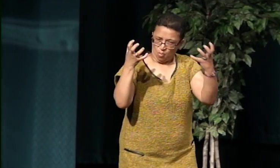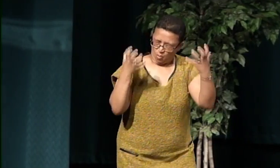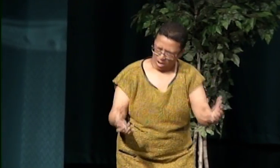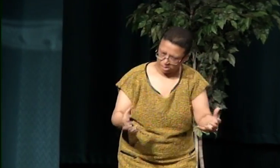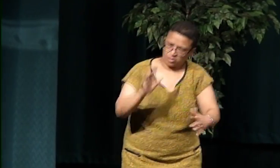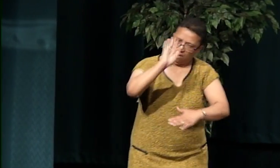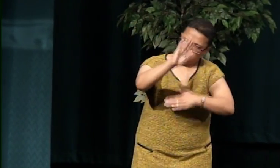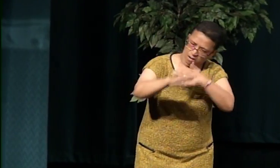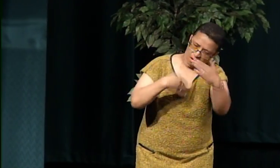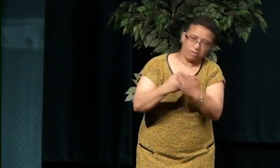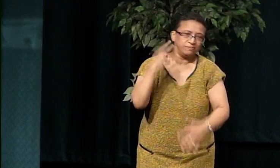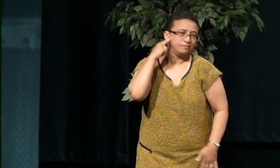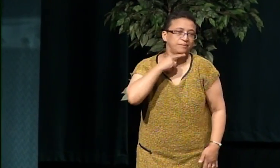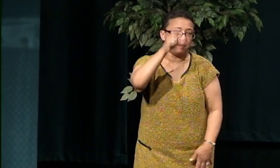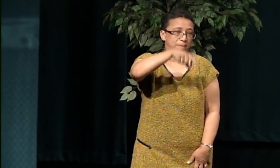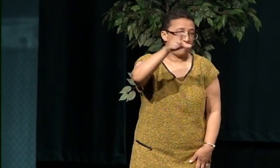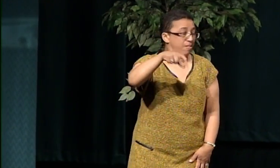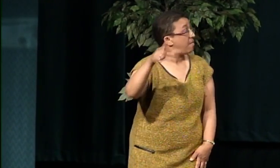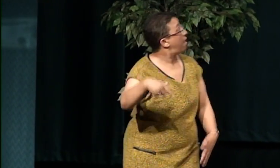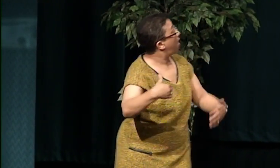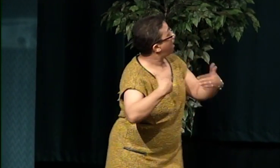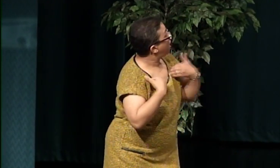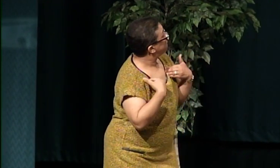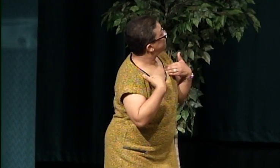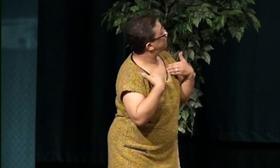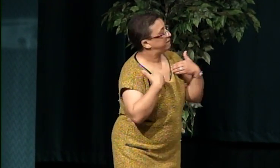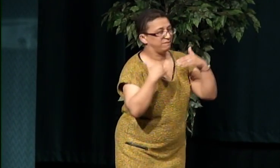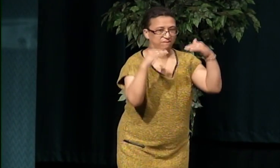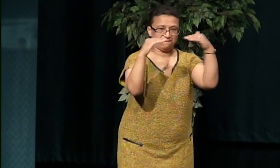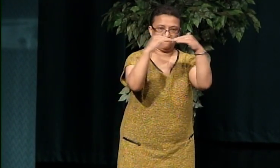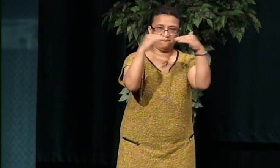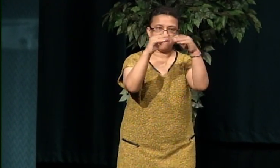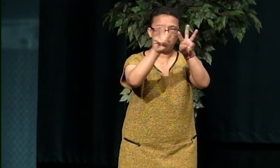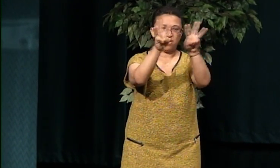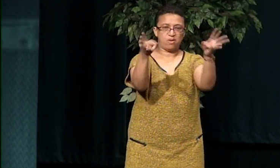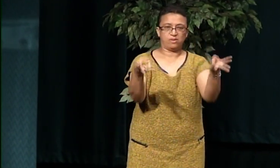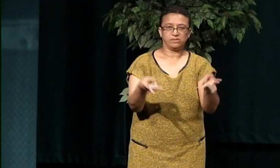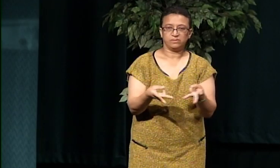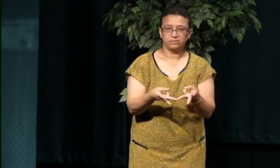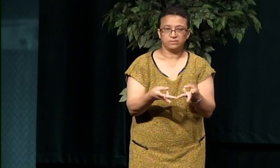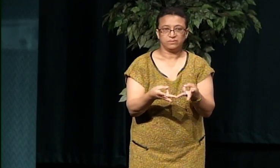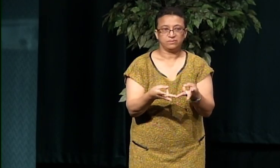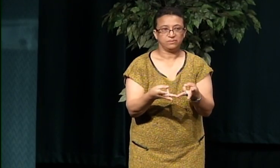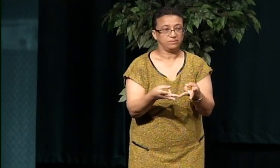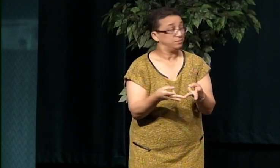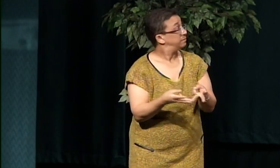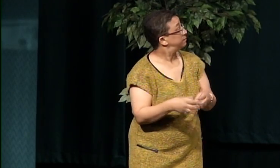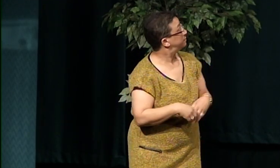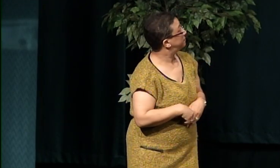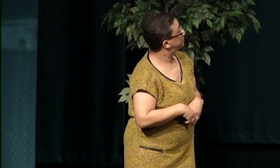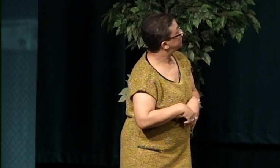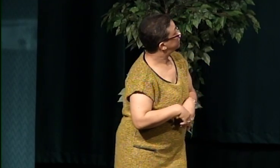This is the vision of WFD.